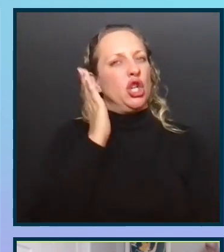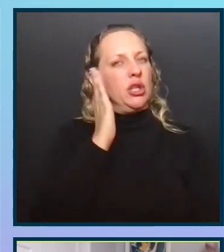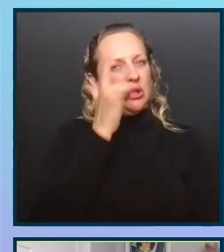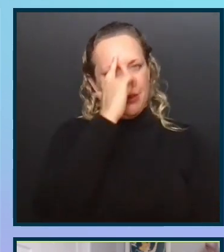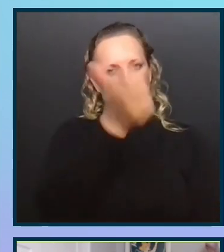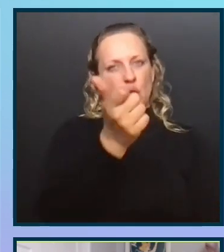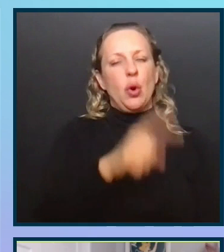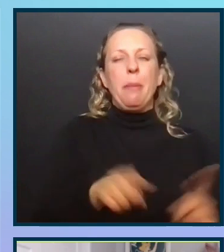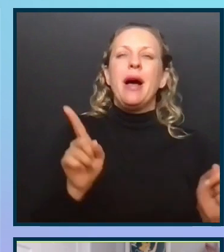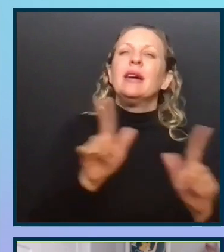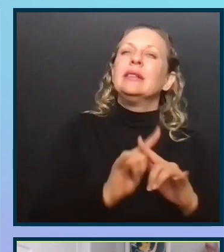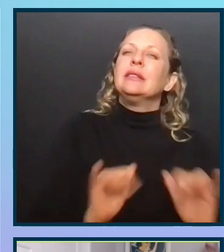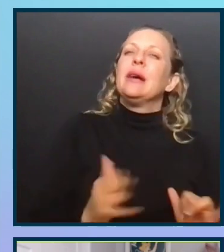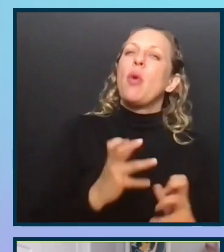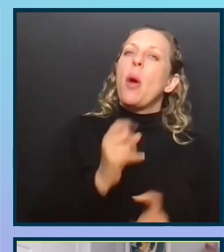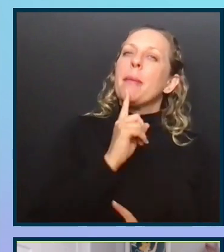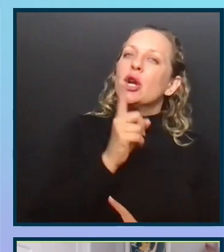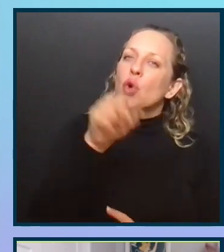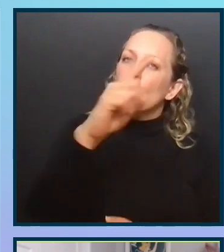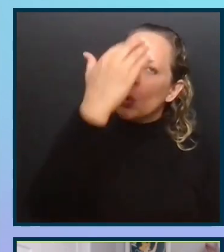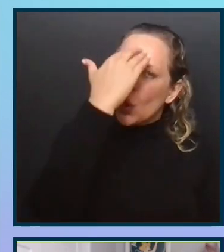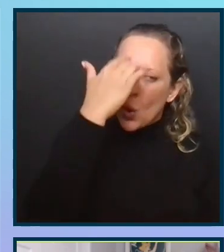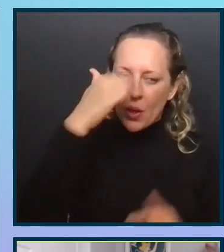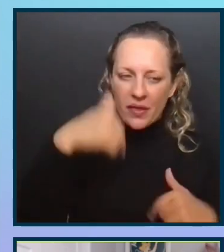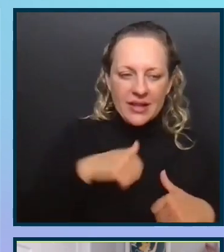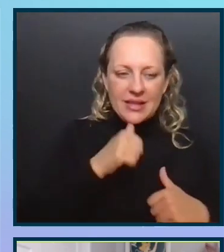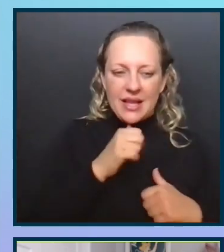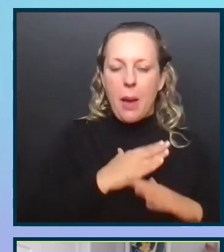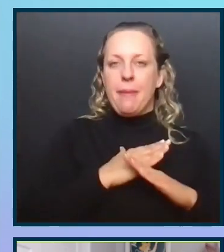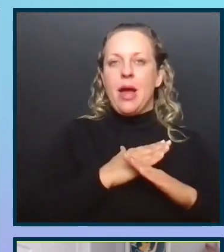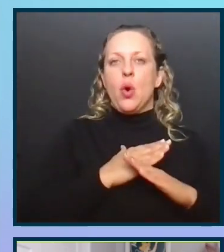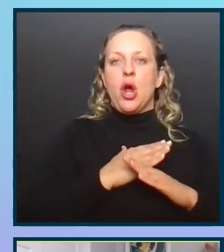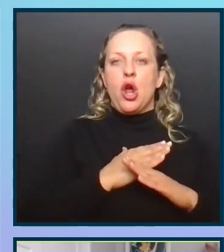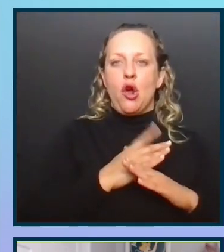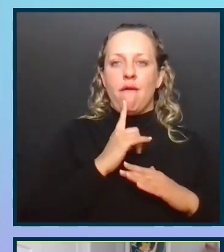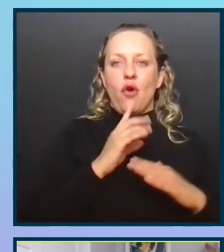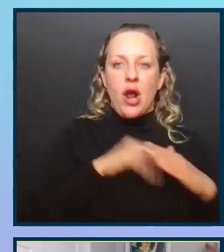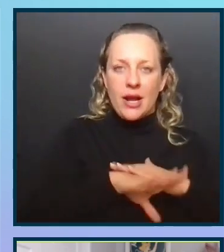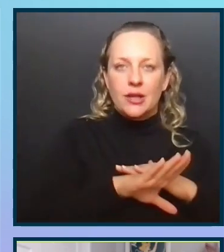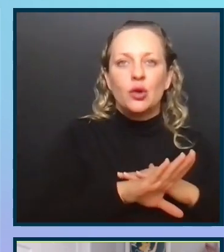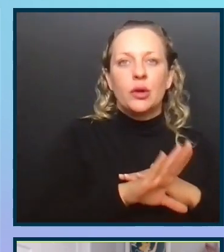But I also wanna make sure folks know that this is not a barrier for entry in a role like mine.